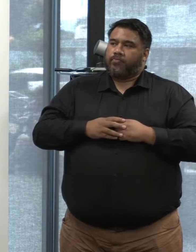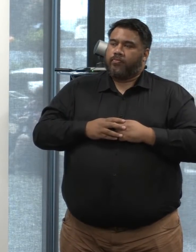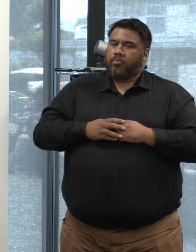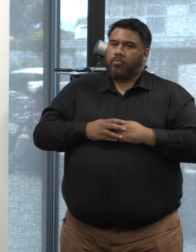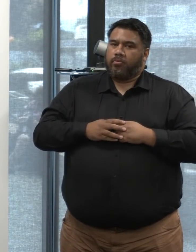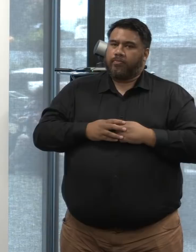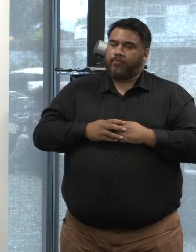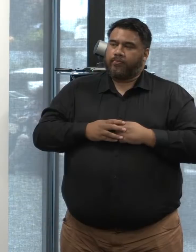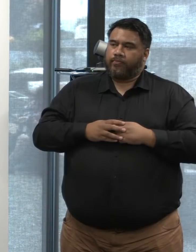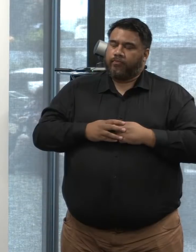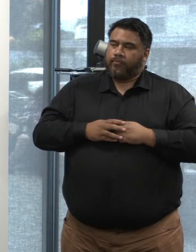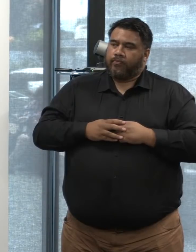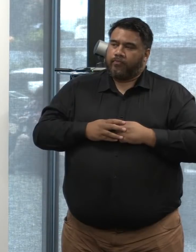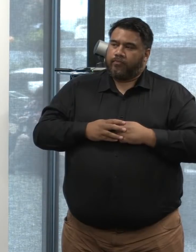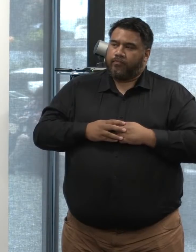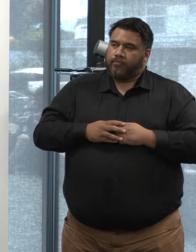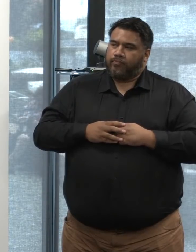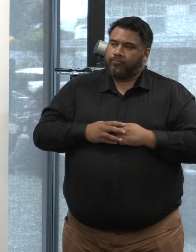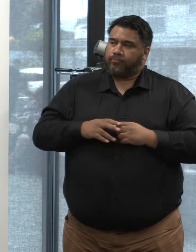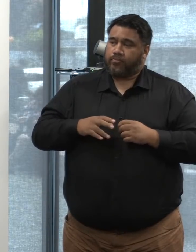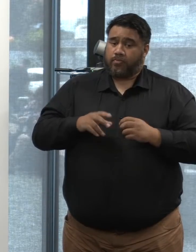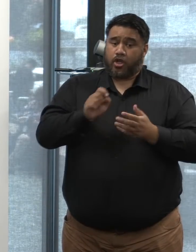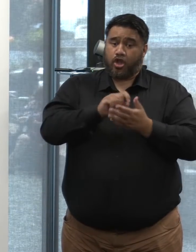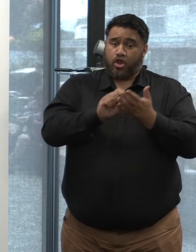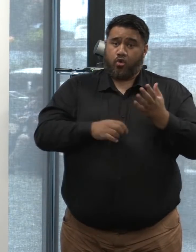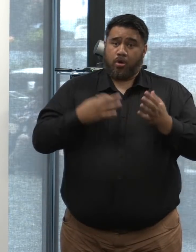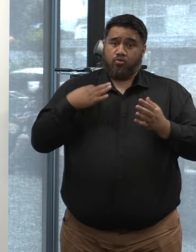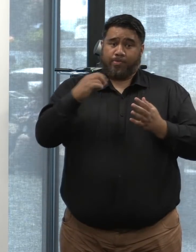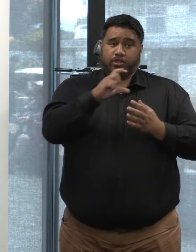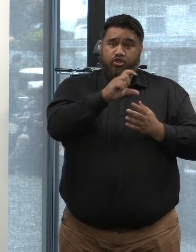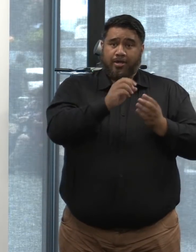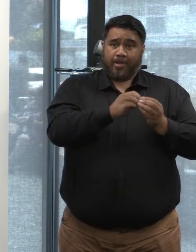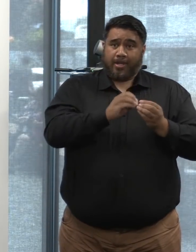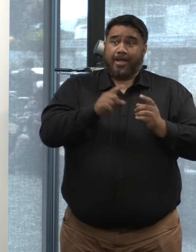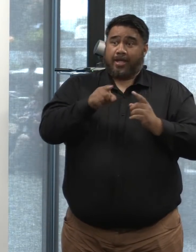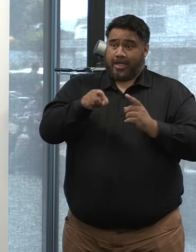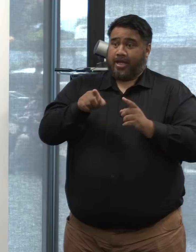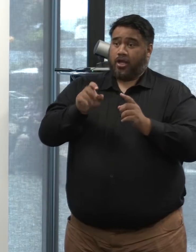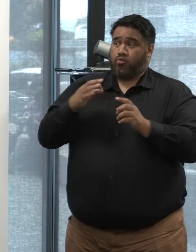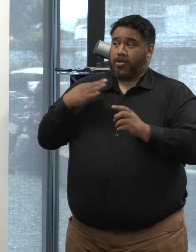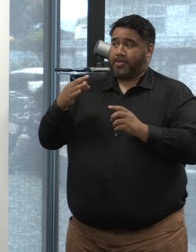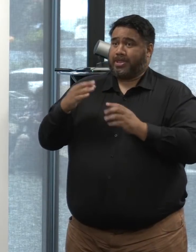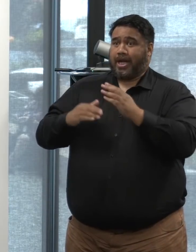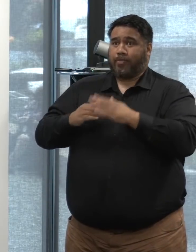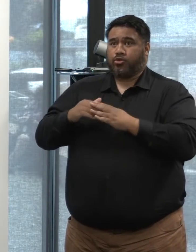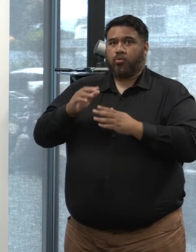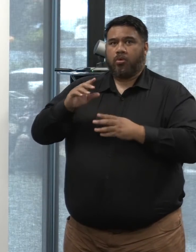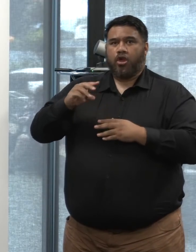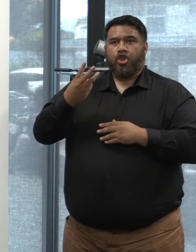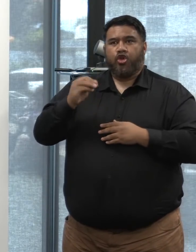Barry, you may have a question. All of your questions are